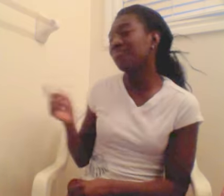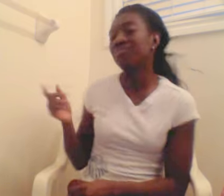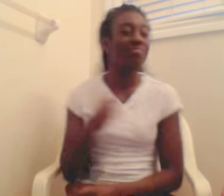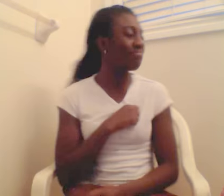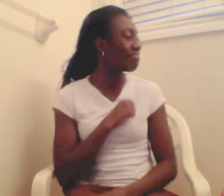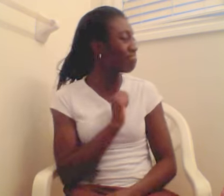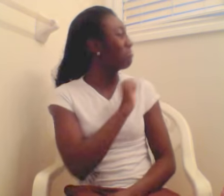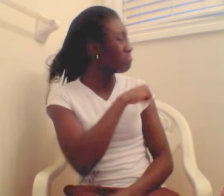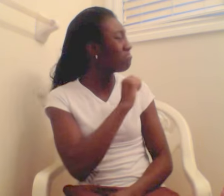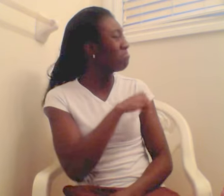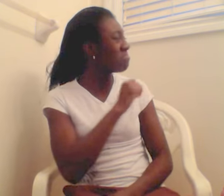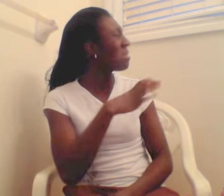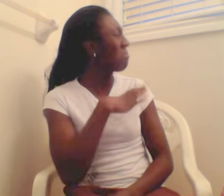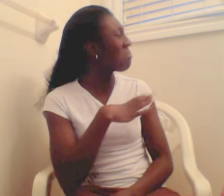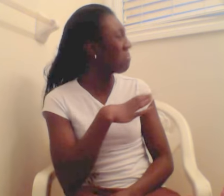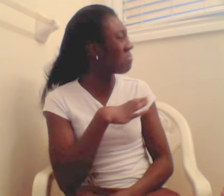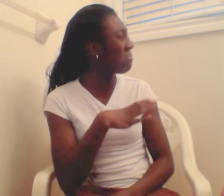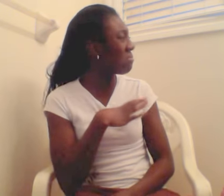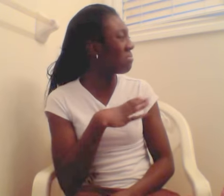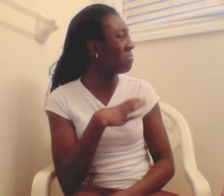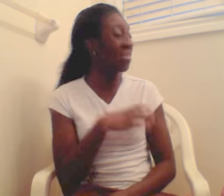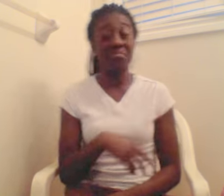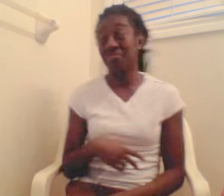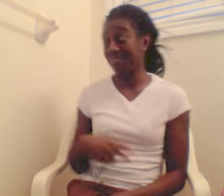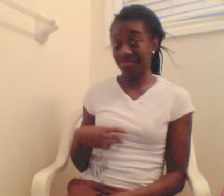Conversational Regulators (eye contact, I see, ok)